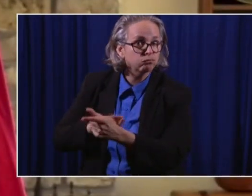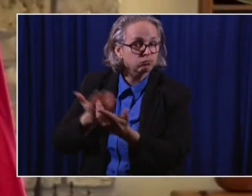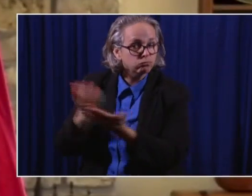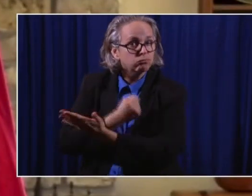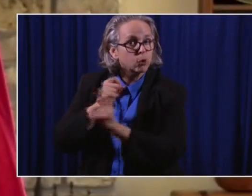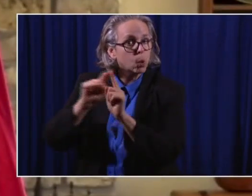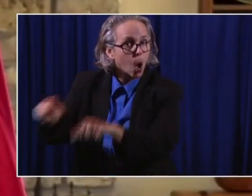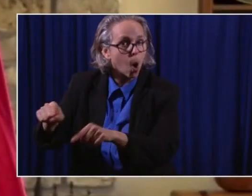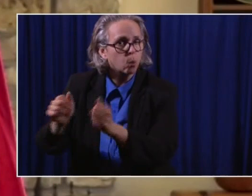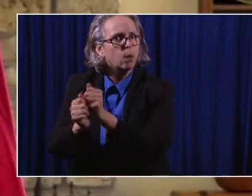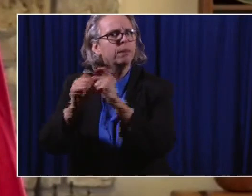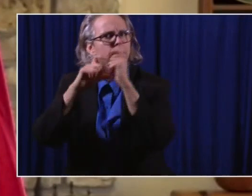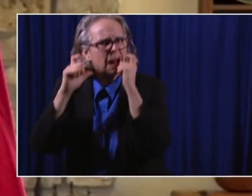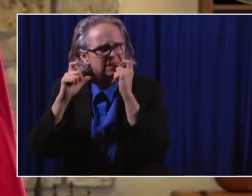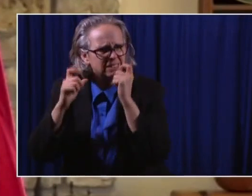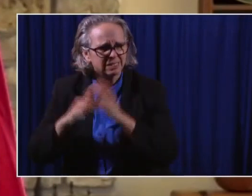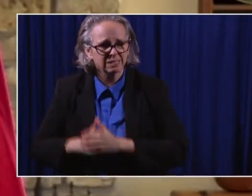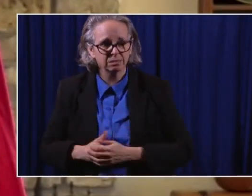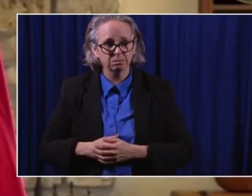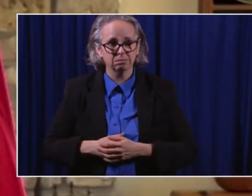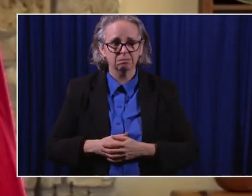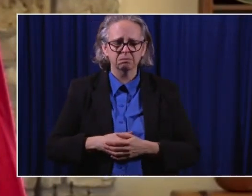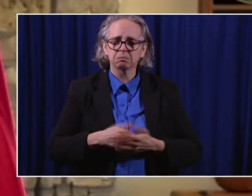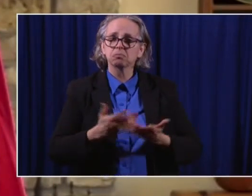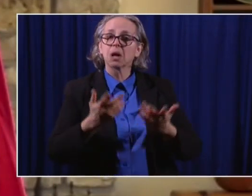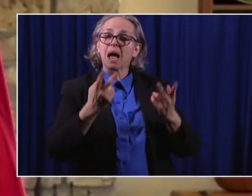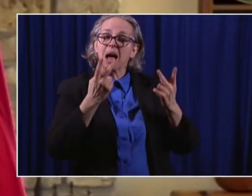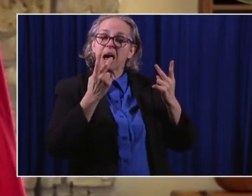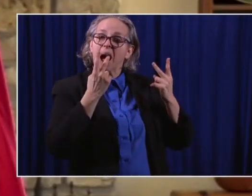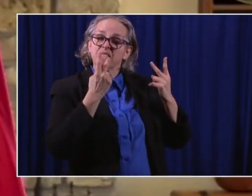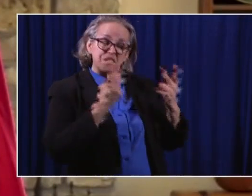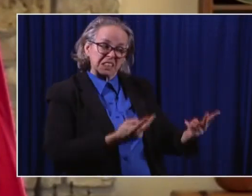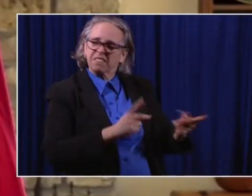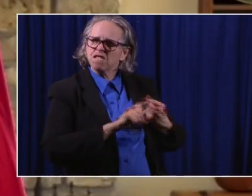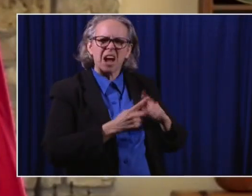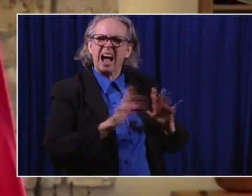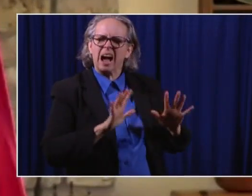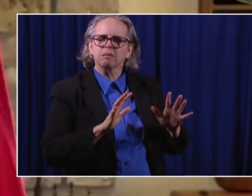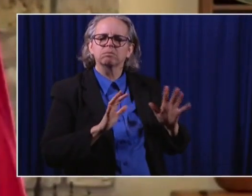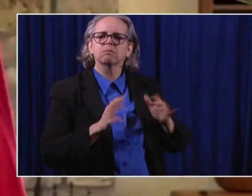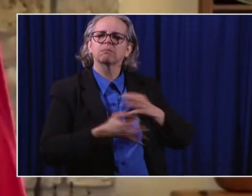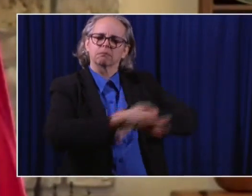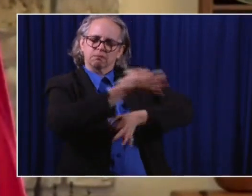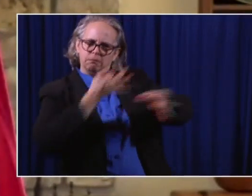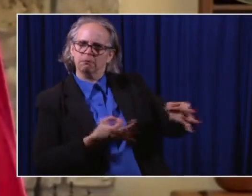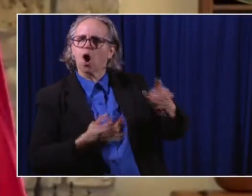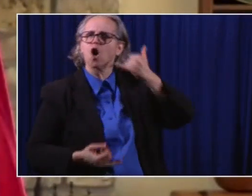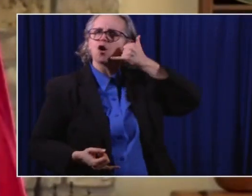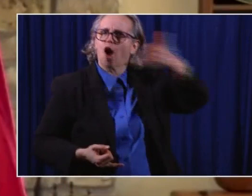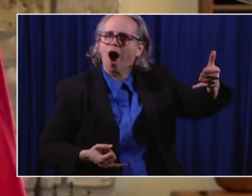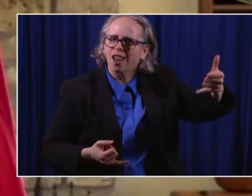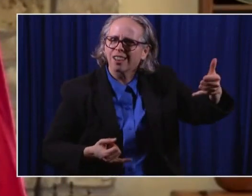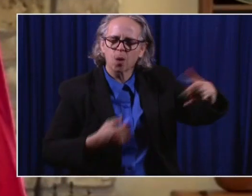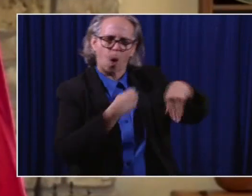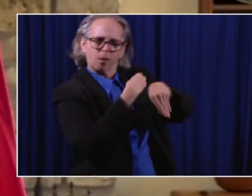MASK, SOMETHING THAT PEOPLE CAN DO. CALL A FRIEND, TALK TO A FRIEND.